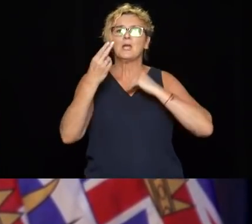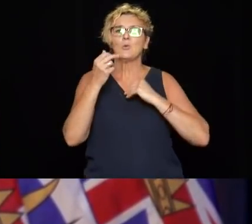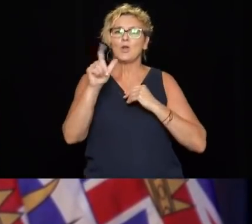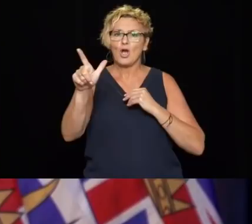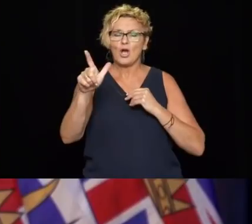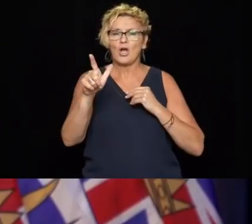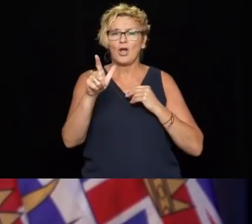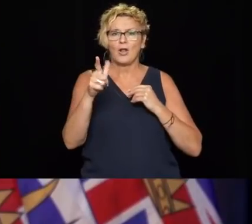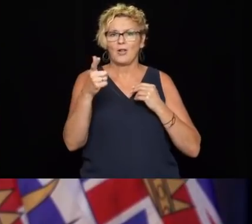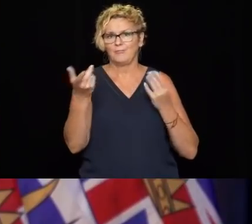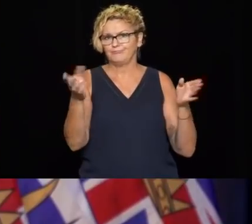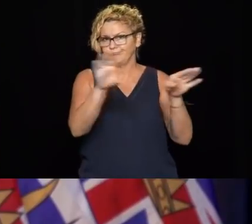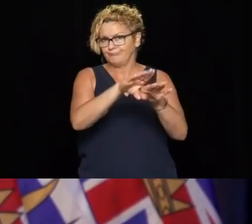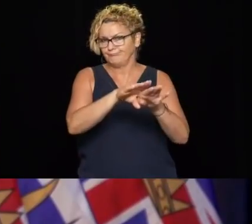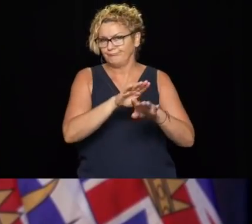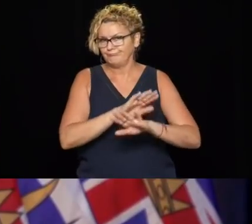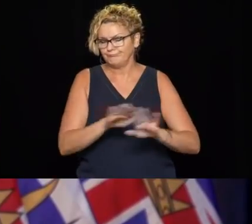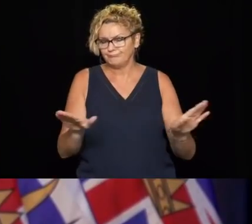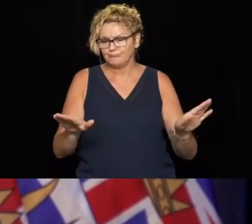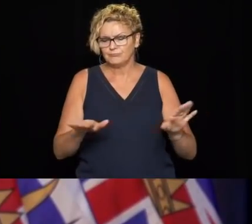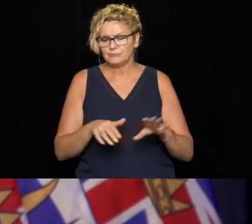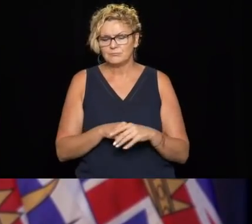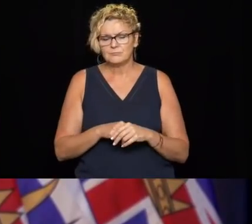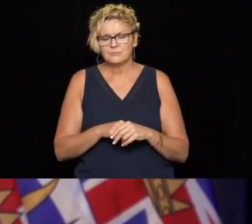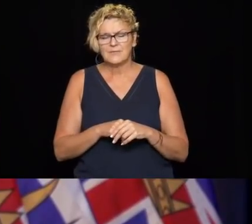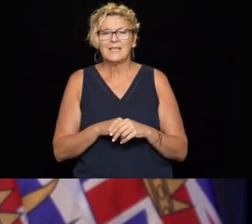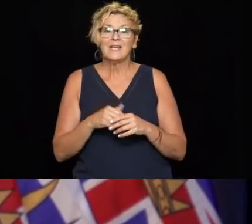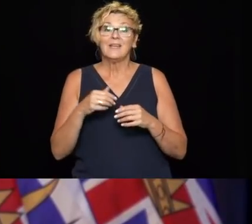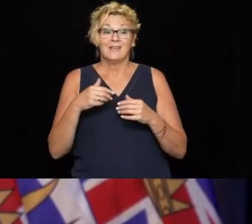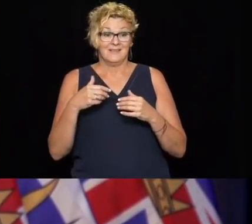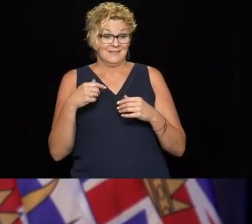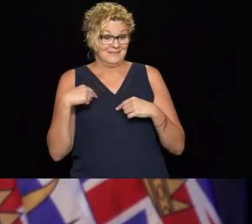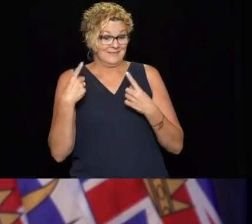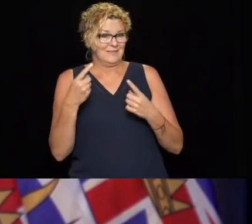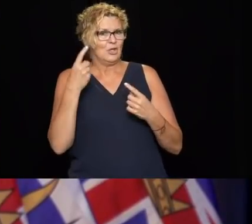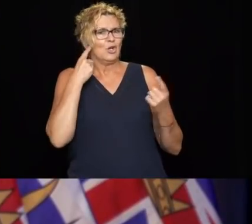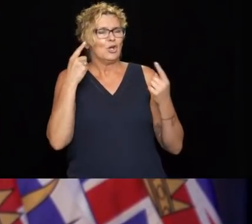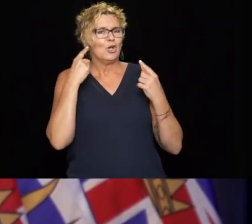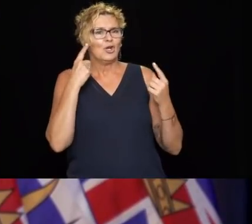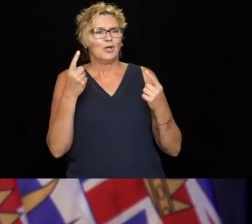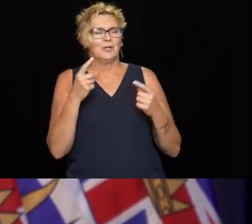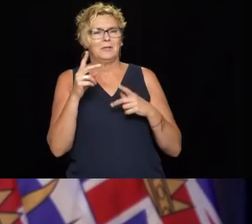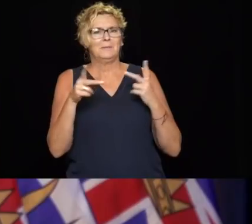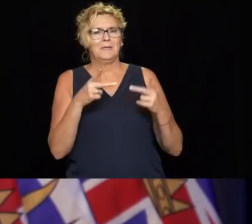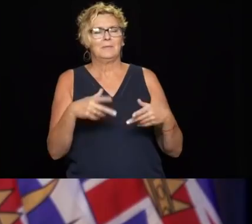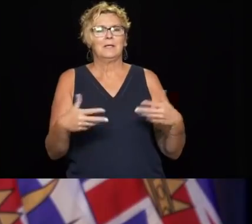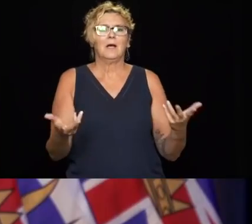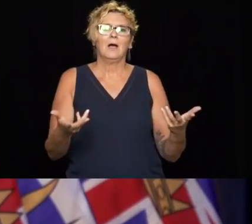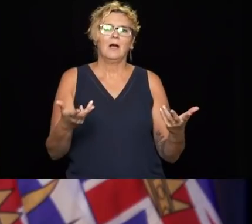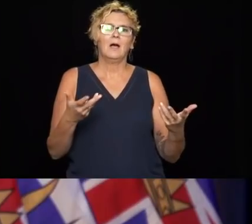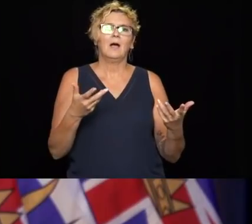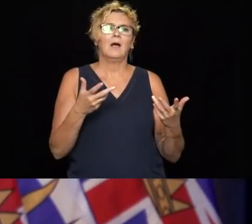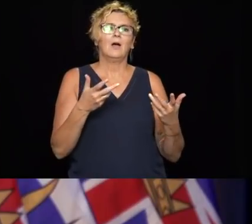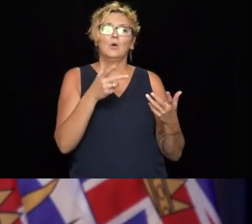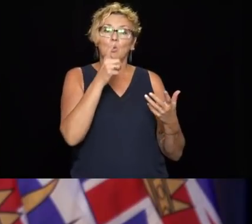we have heard some concerns from owners who made substantial changes to comes to nightclubs around putting in